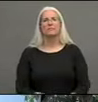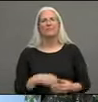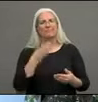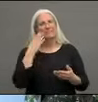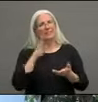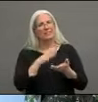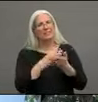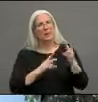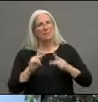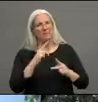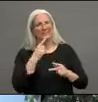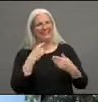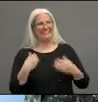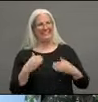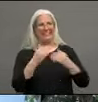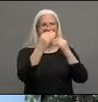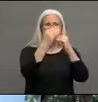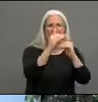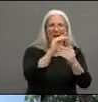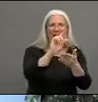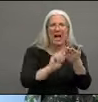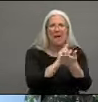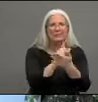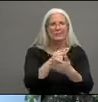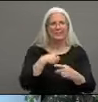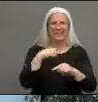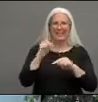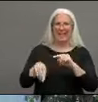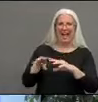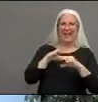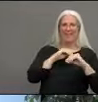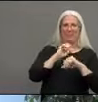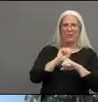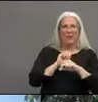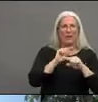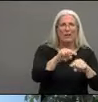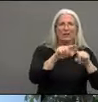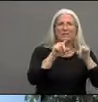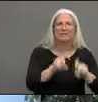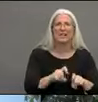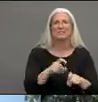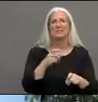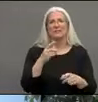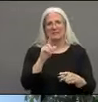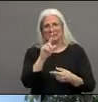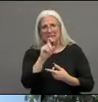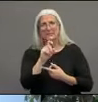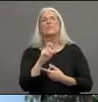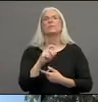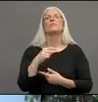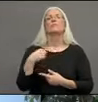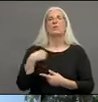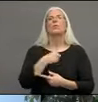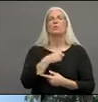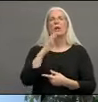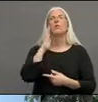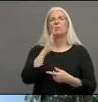And I know one solution we have here at the County is to ask your manager if you can go and get tested.